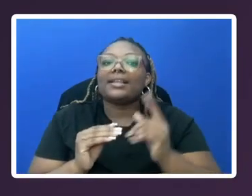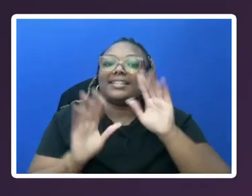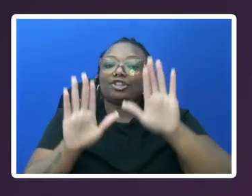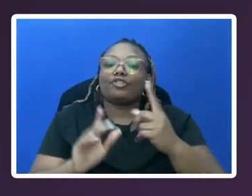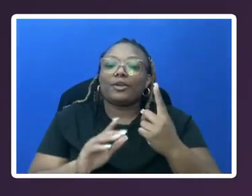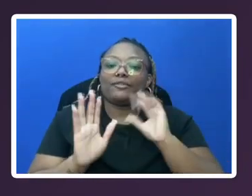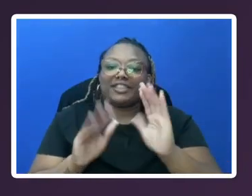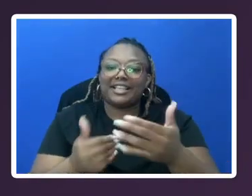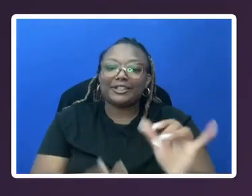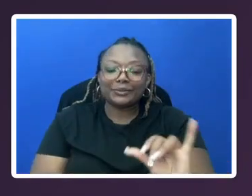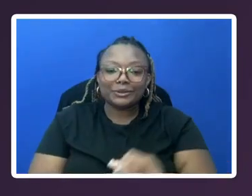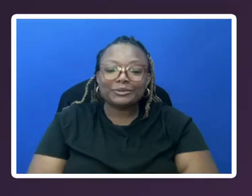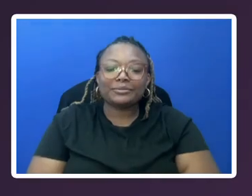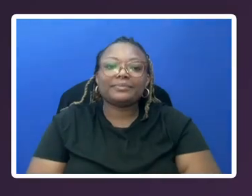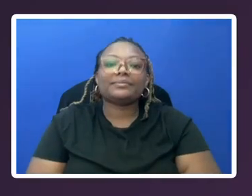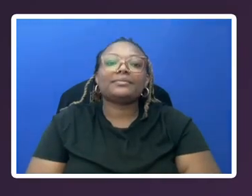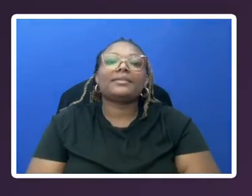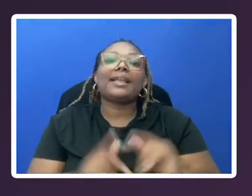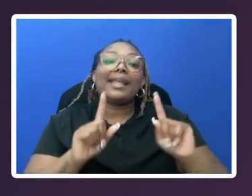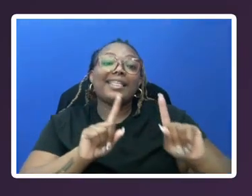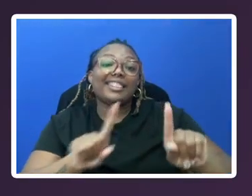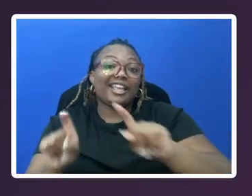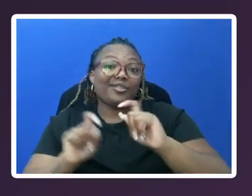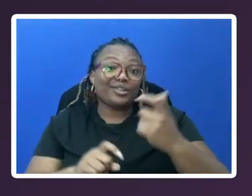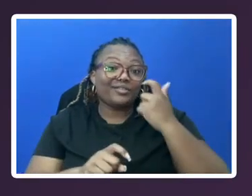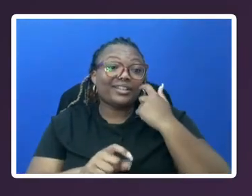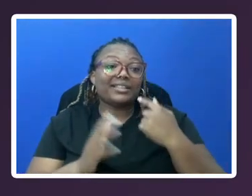The inquiry you just saw is a case study of Thanksgiving. But today,